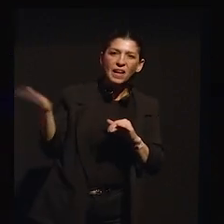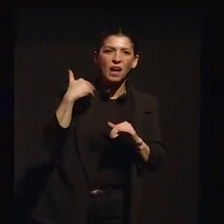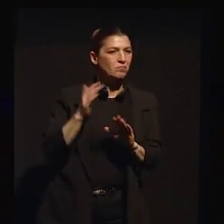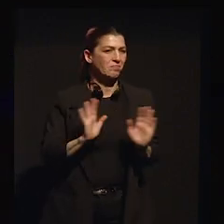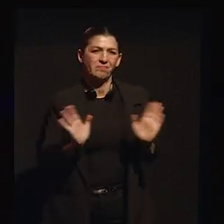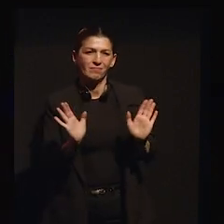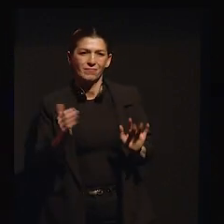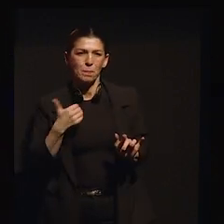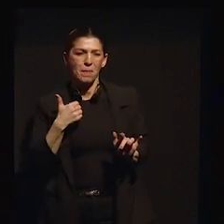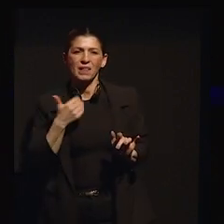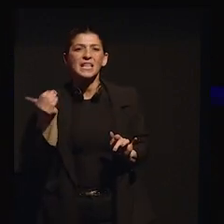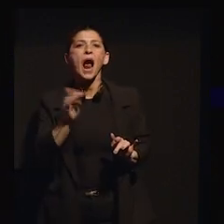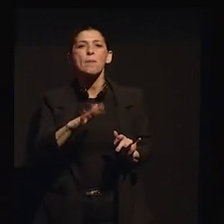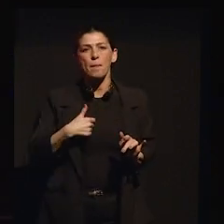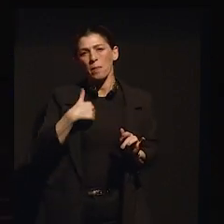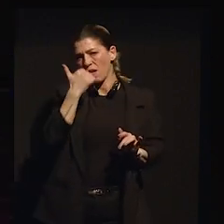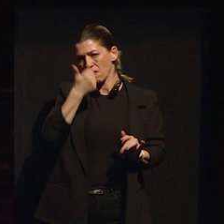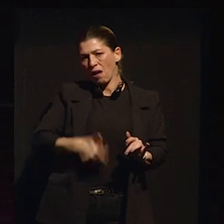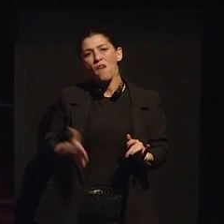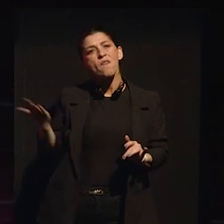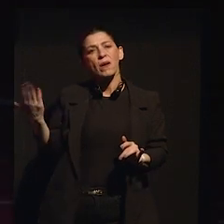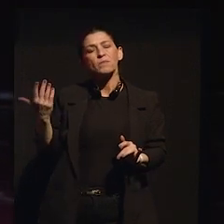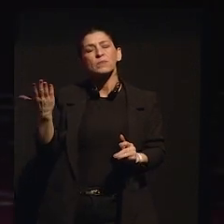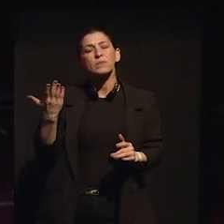“We’re going to the cave, Ayşe, are you coming with us?”